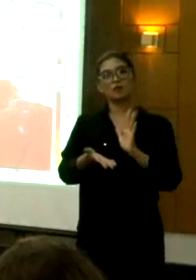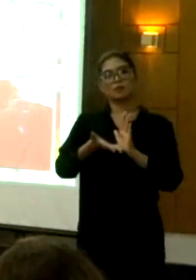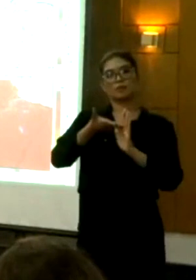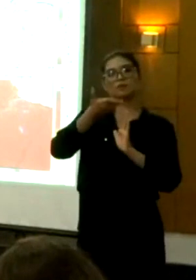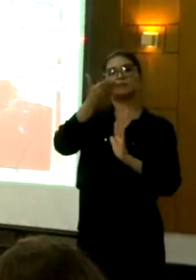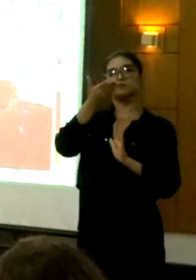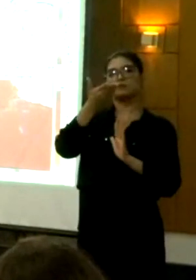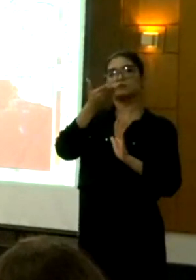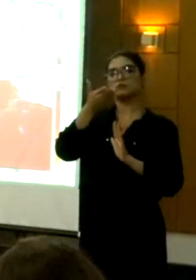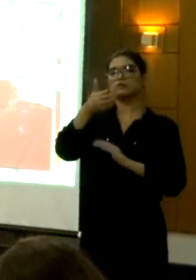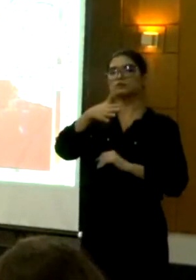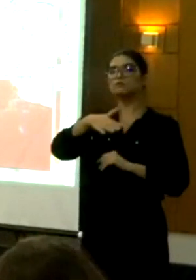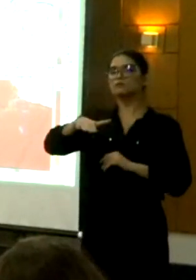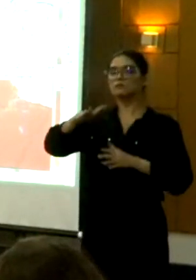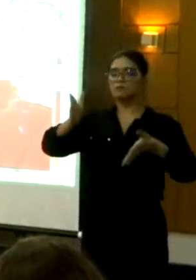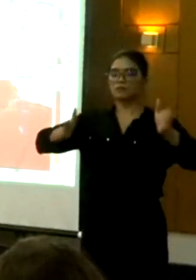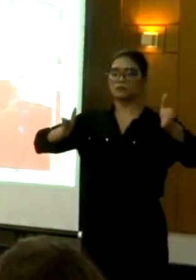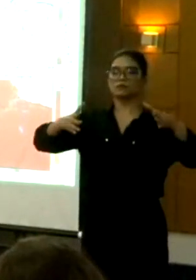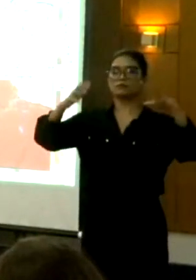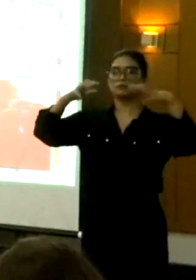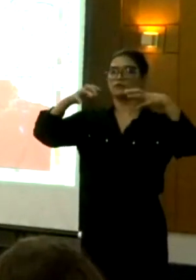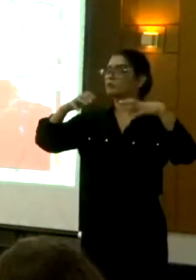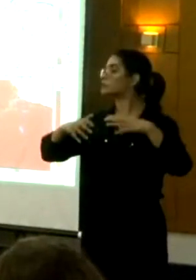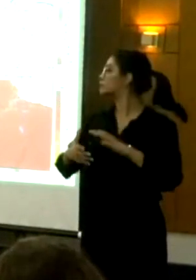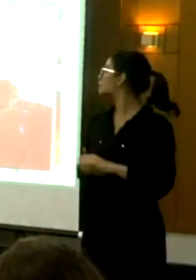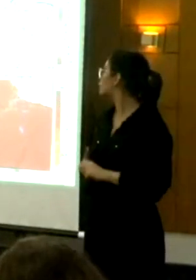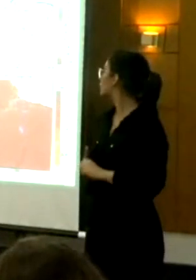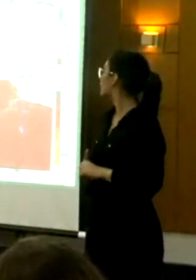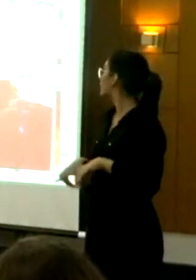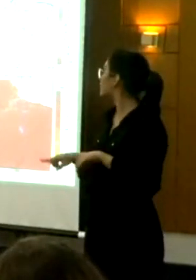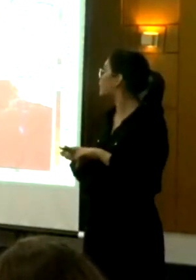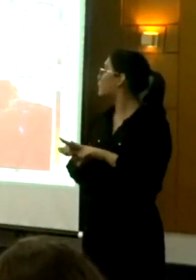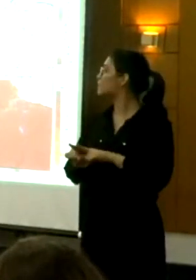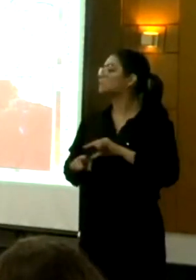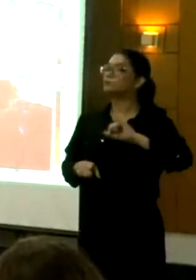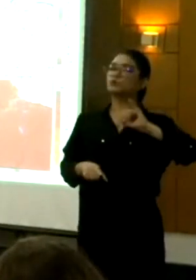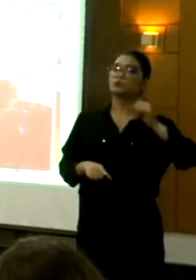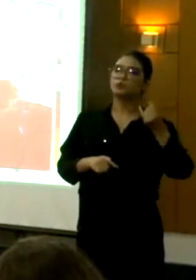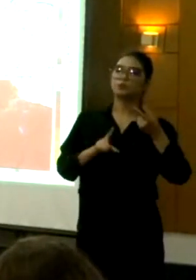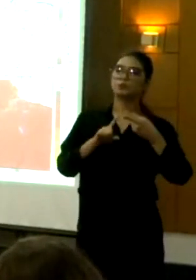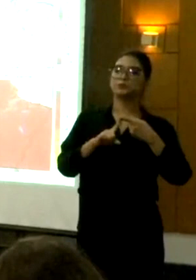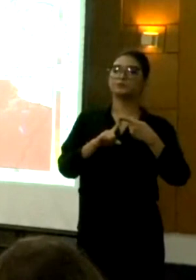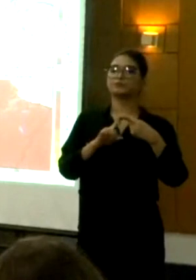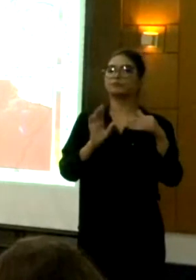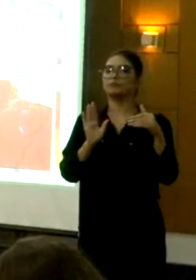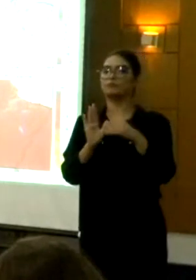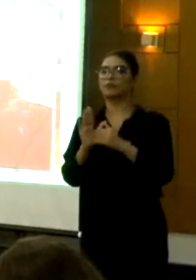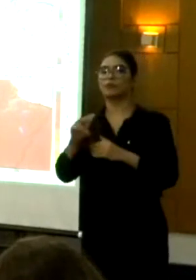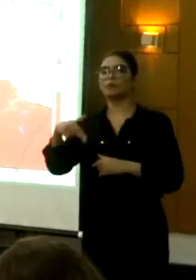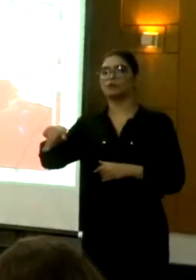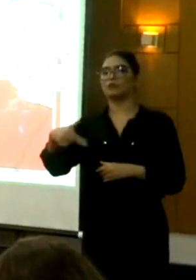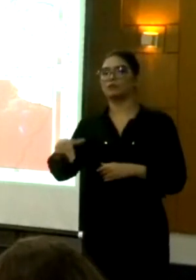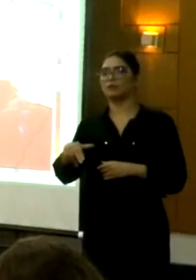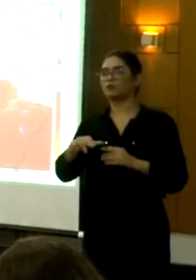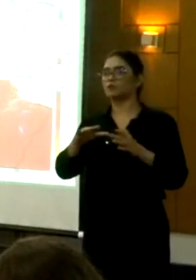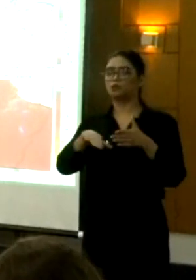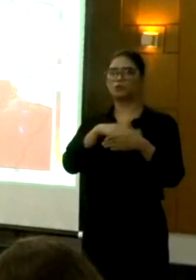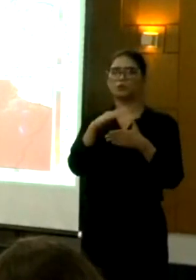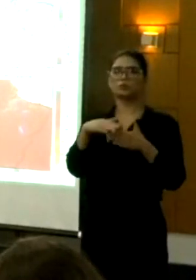now this is also worrying here, dry season July August September October November practically every second half of the year, the indication is of a